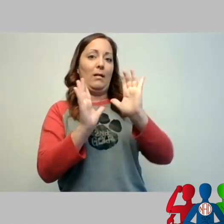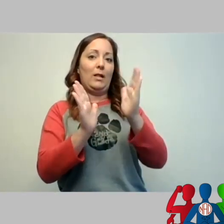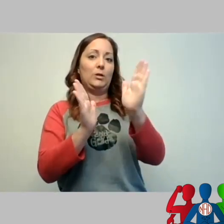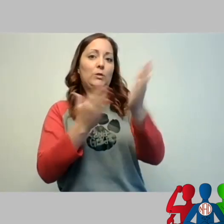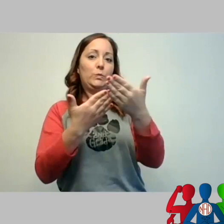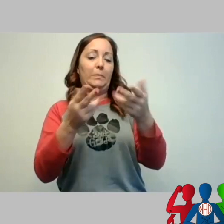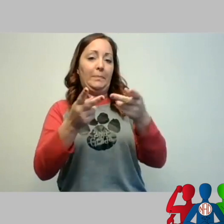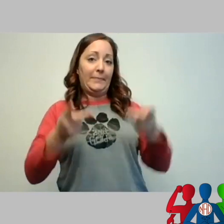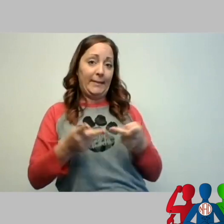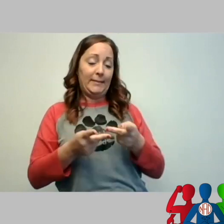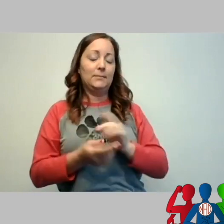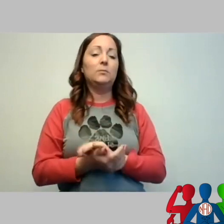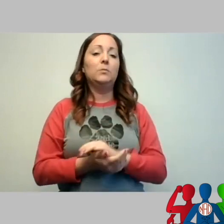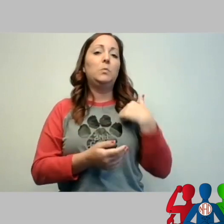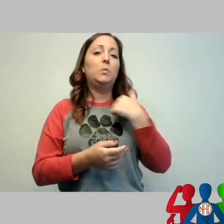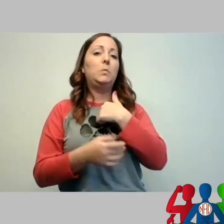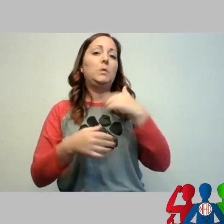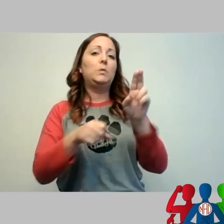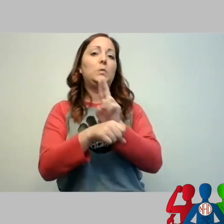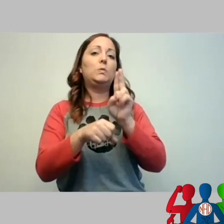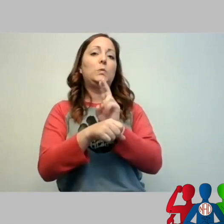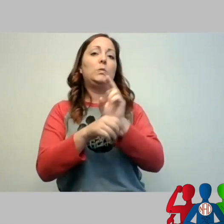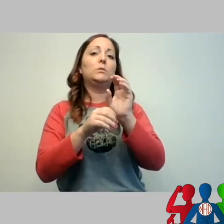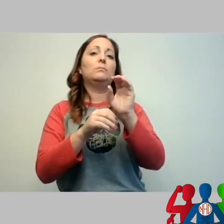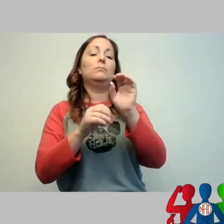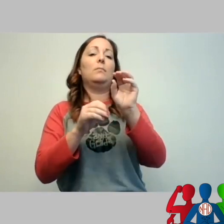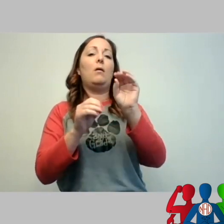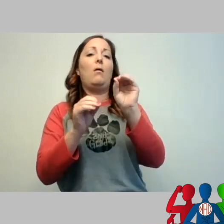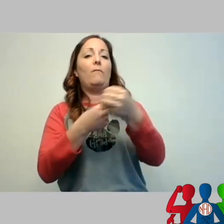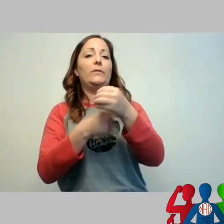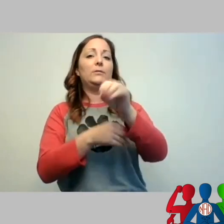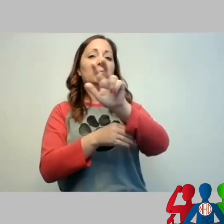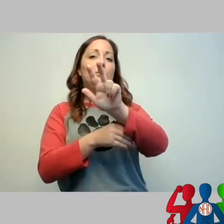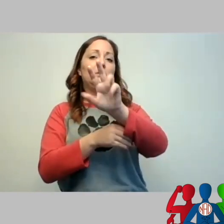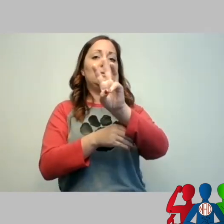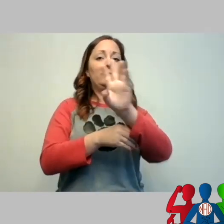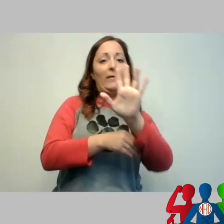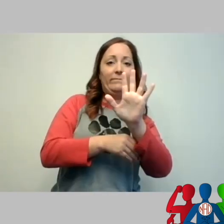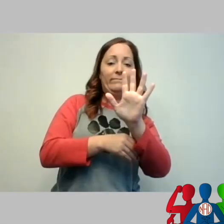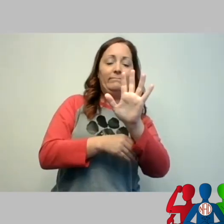which is the environment that our school uses for its virtual classroom.